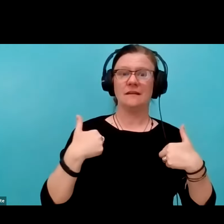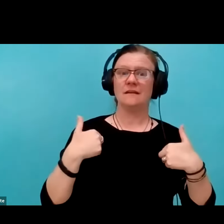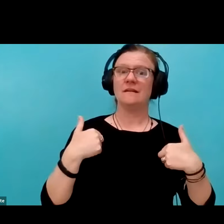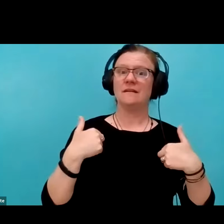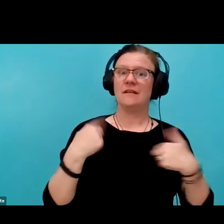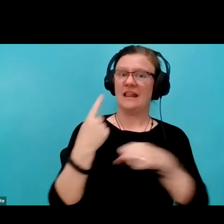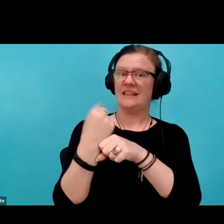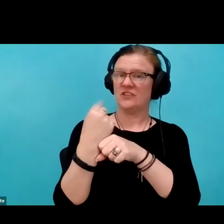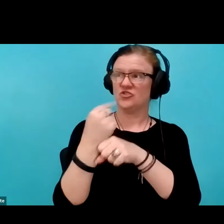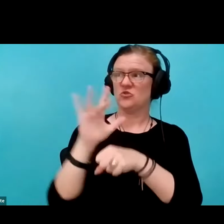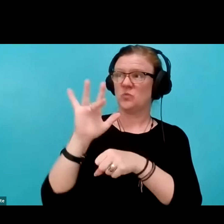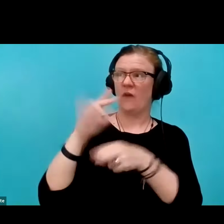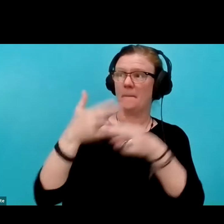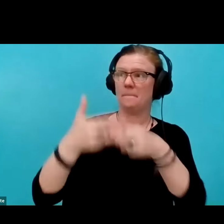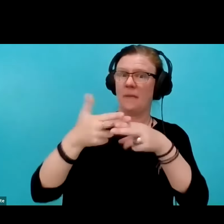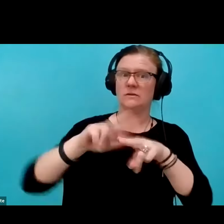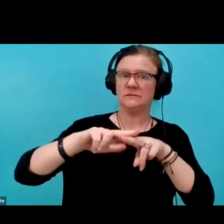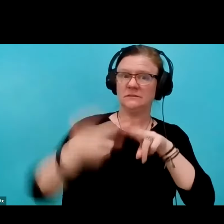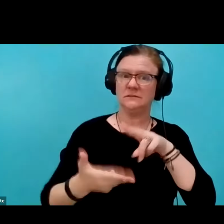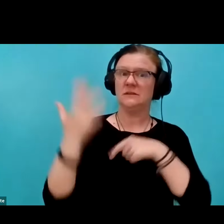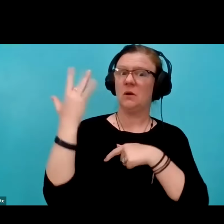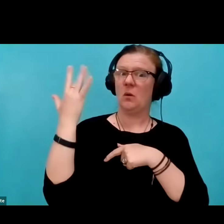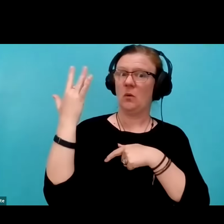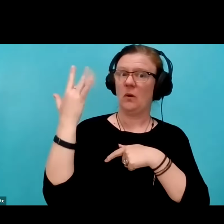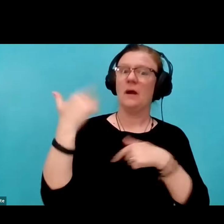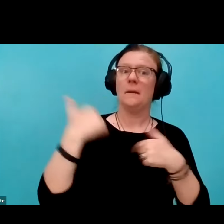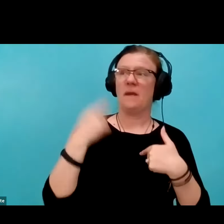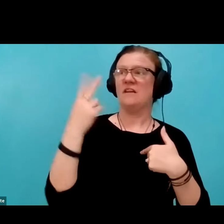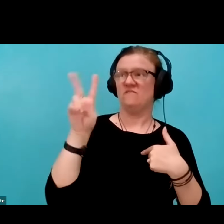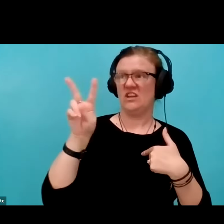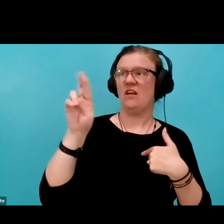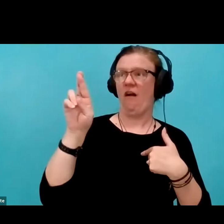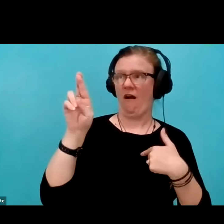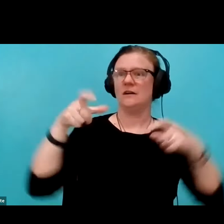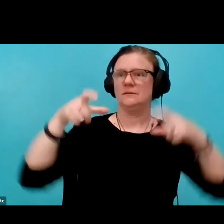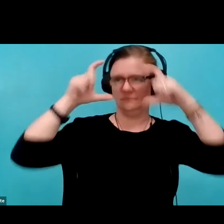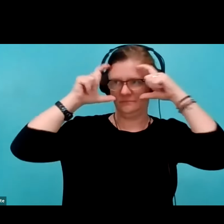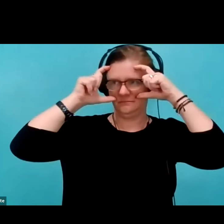year within the first few months of getting my own vr headset. Jonathan de Armas: It's an exciting time.